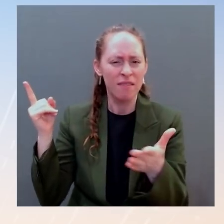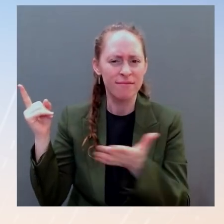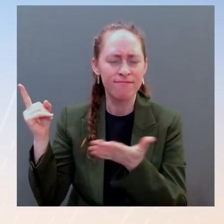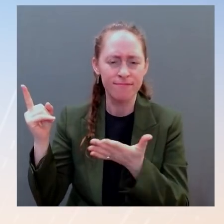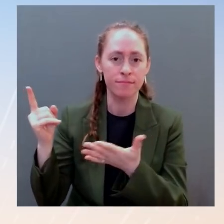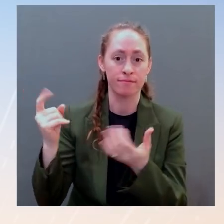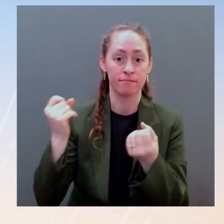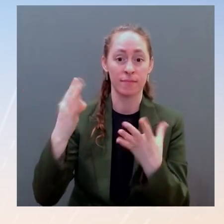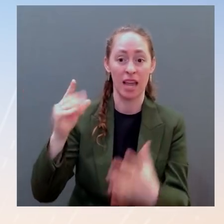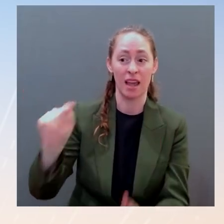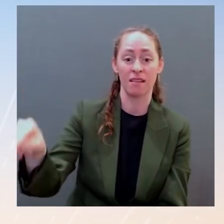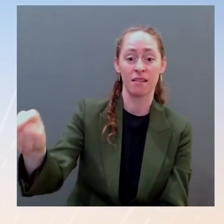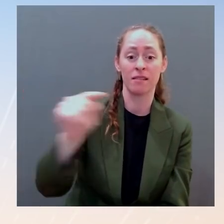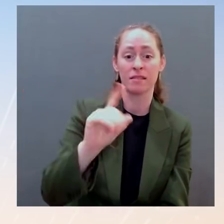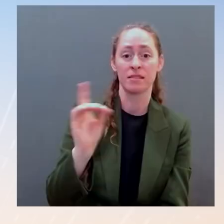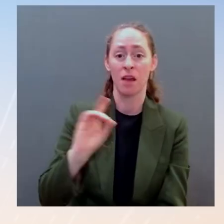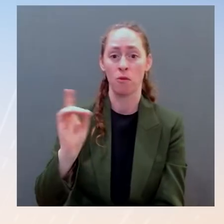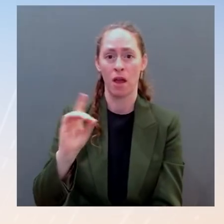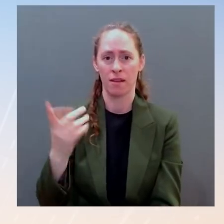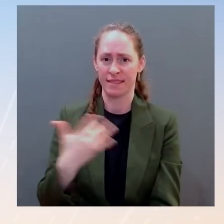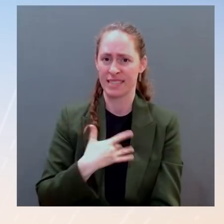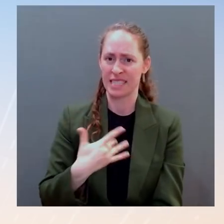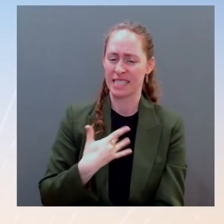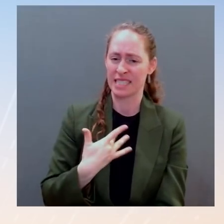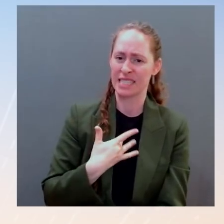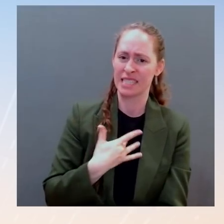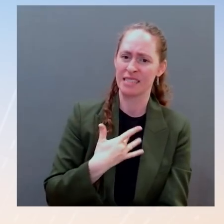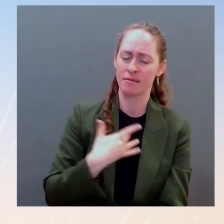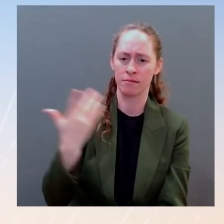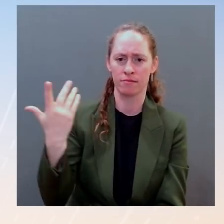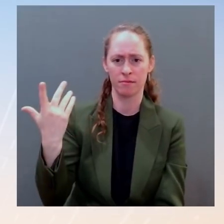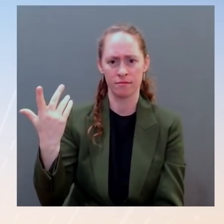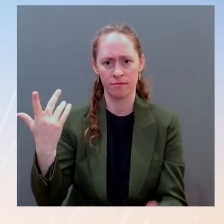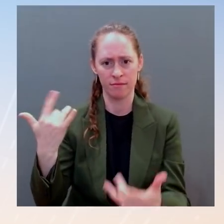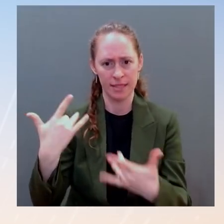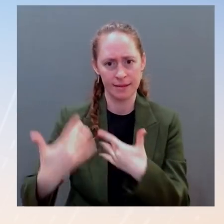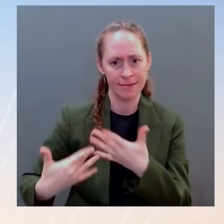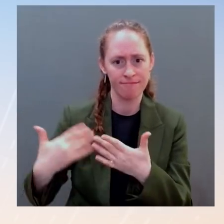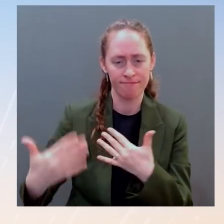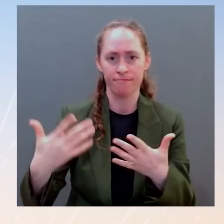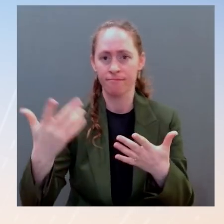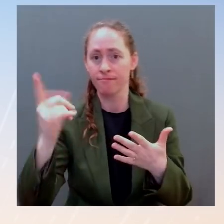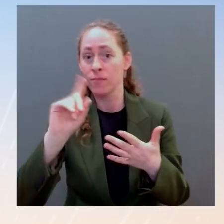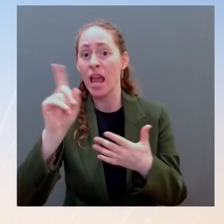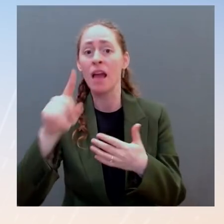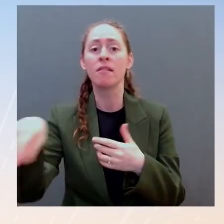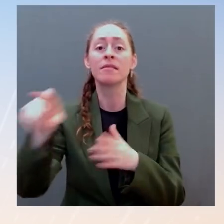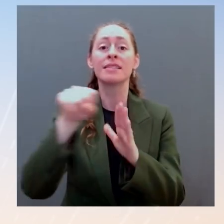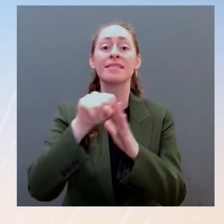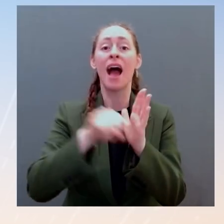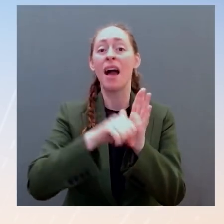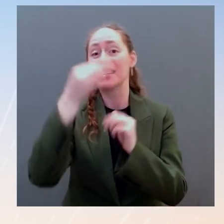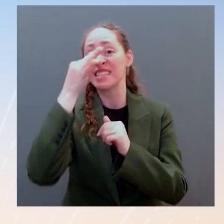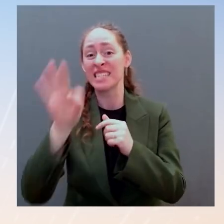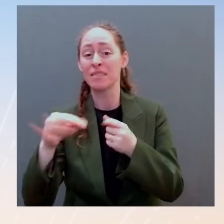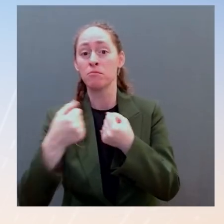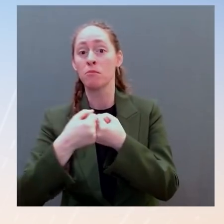but also the political fallout as well? Ms. Psaki: I think his -- our view and the President's view is that we have a broken immigration system